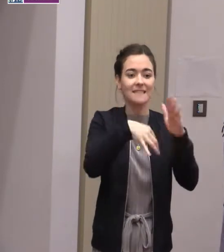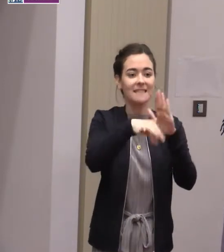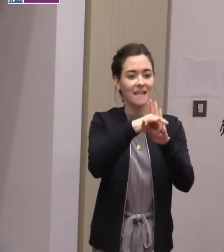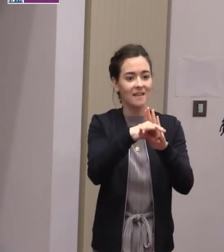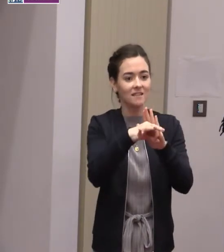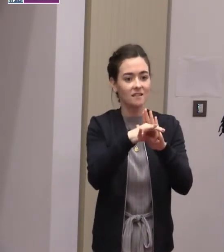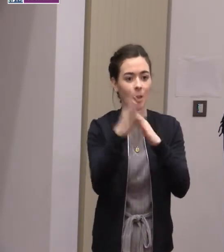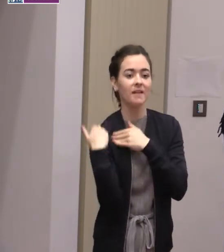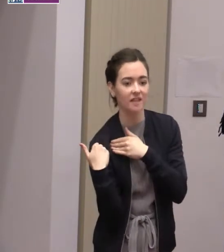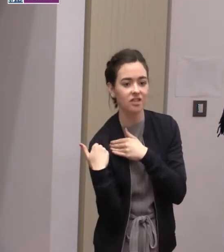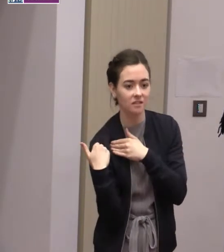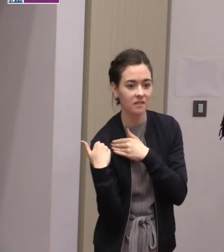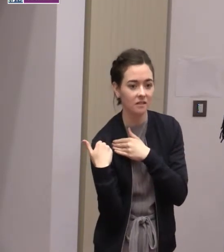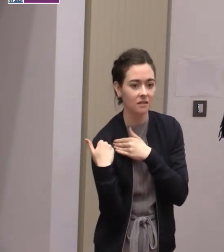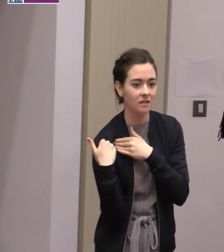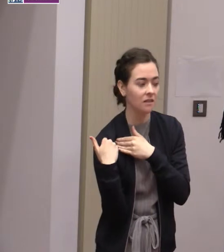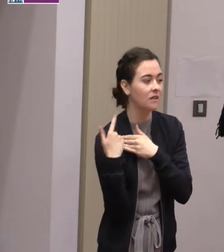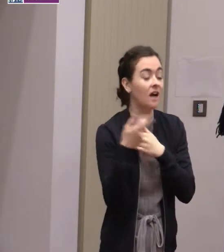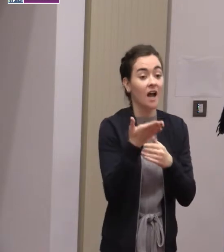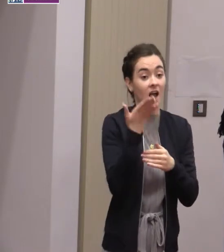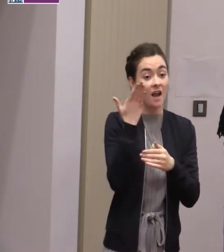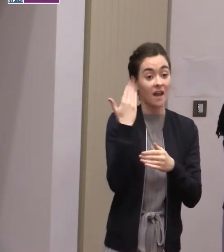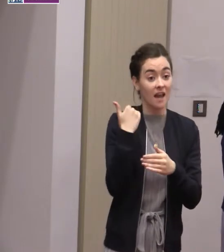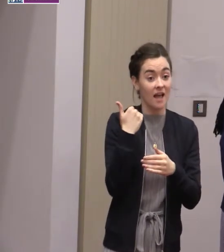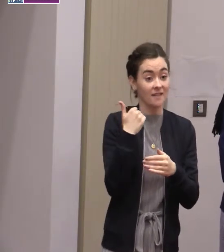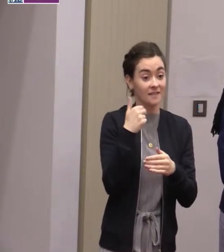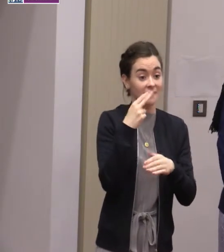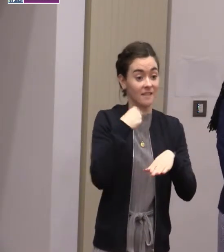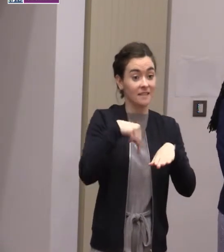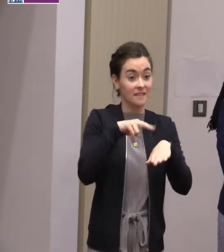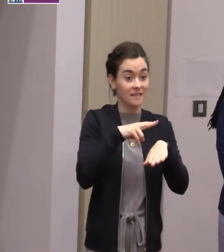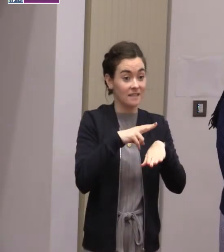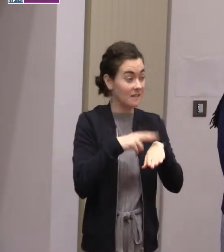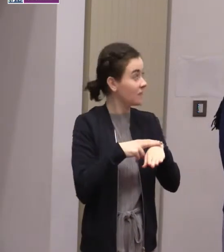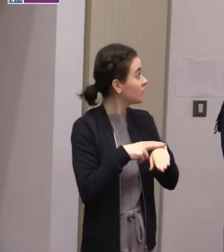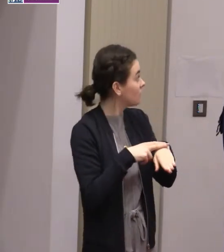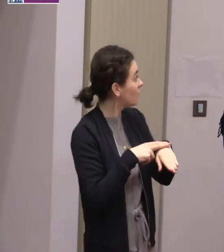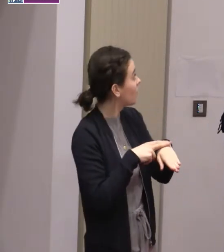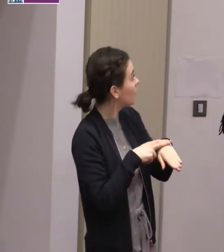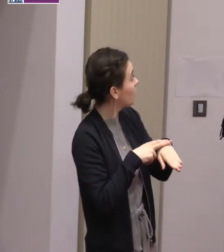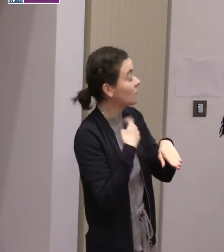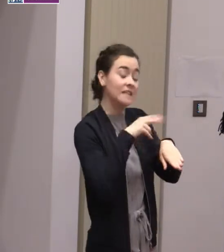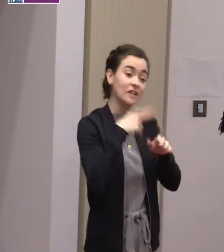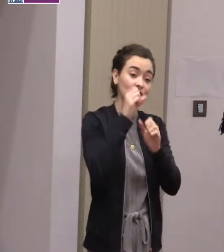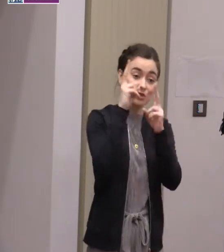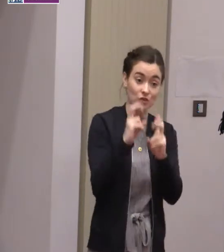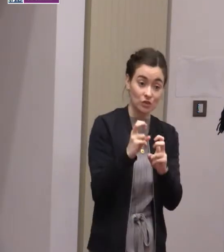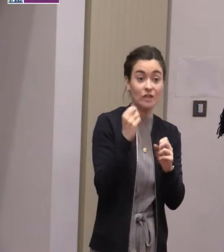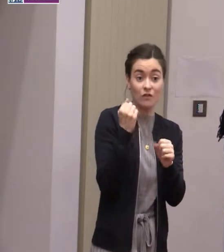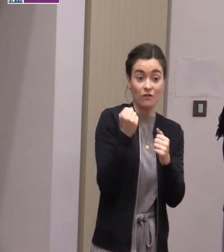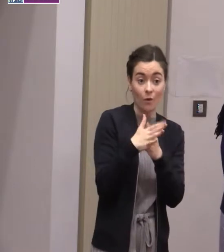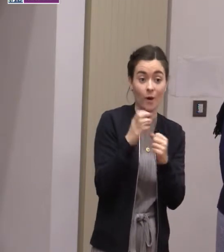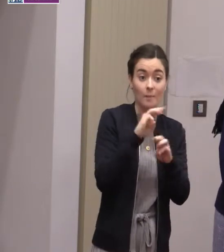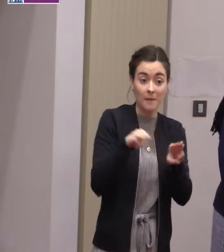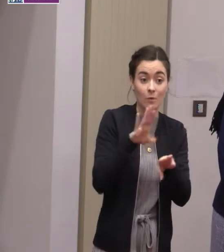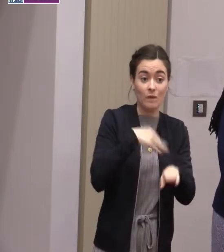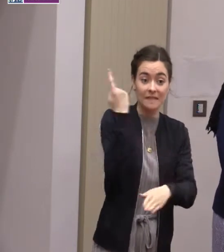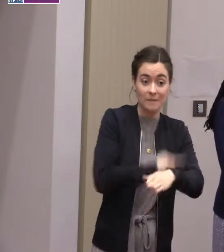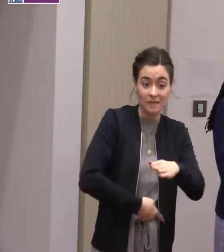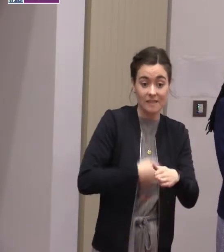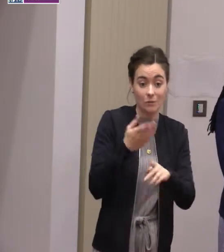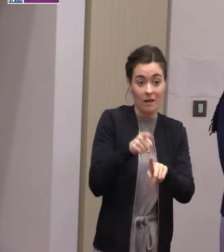The last national survey of Persons with disabilities was conducted quite a while ago in 2008.